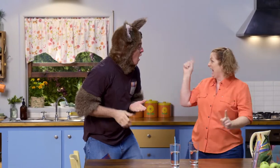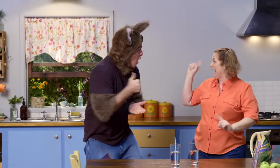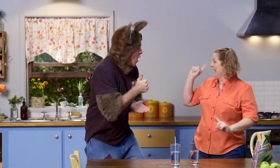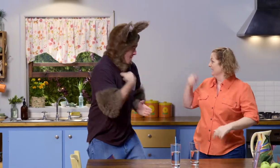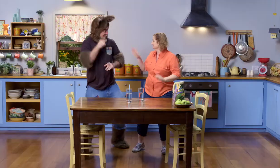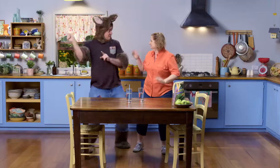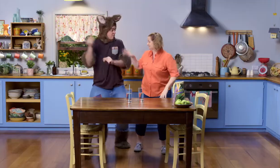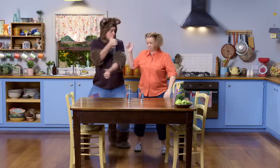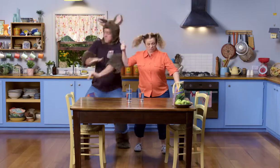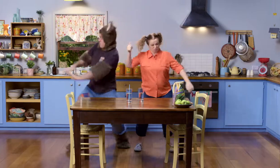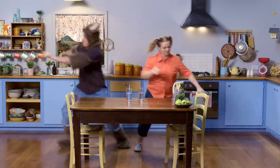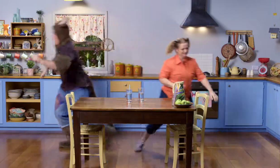OK, let's go. Let's go!